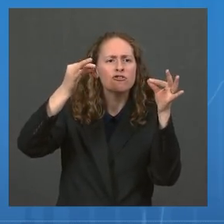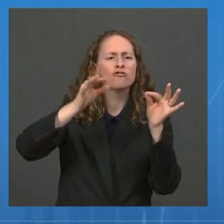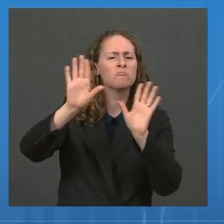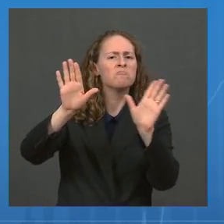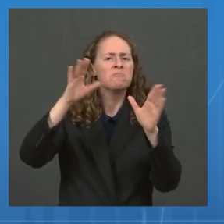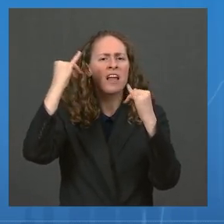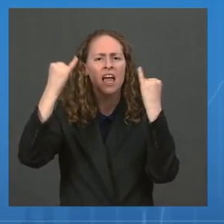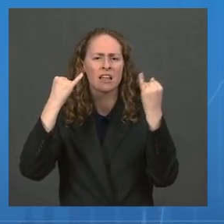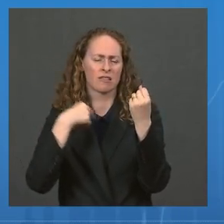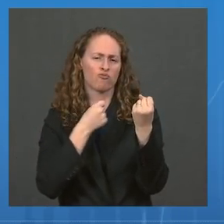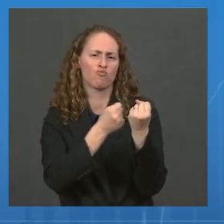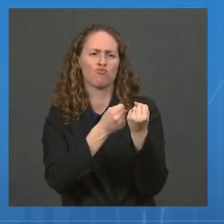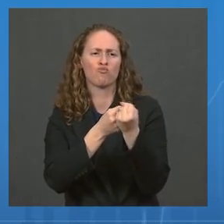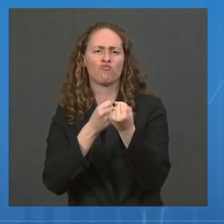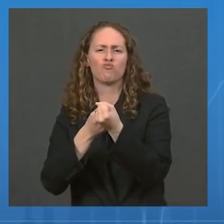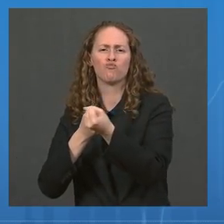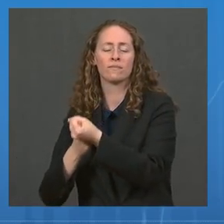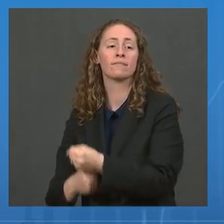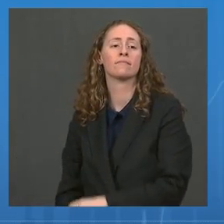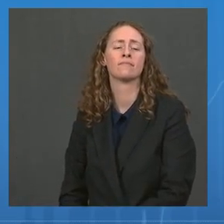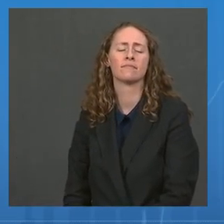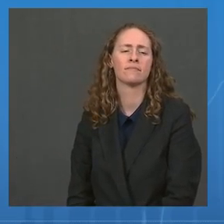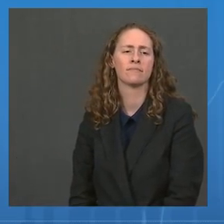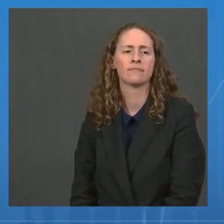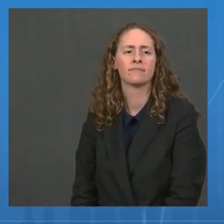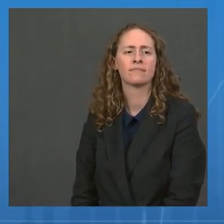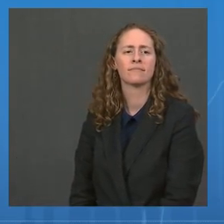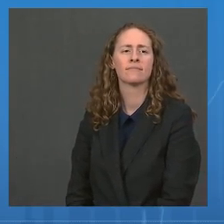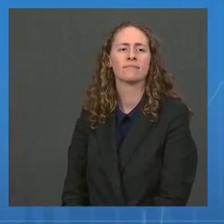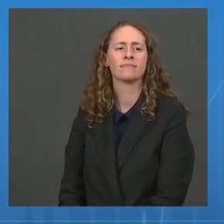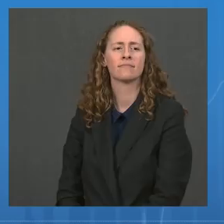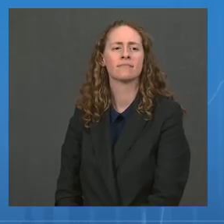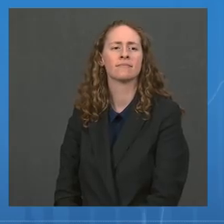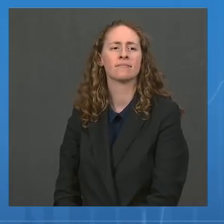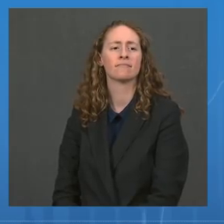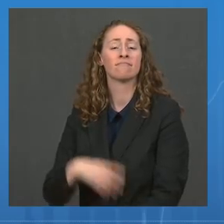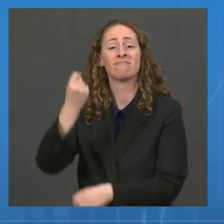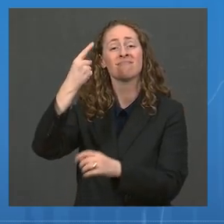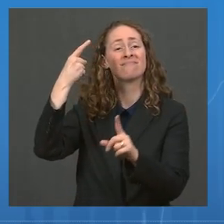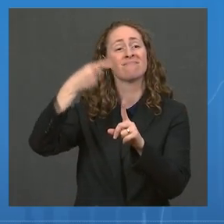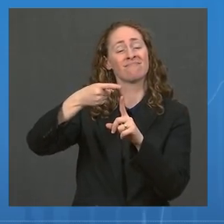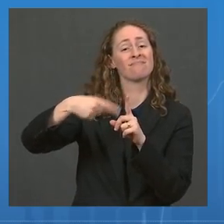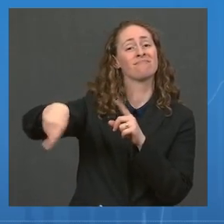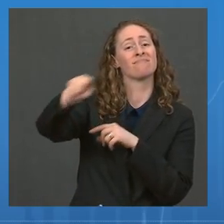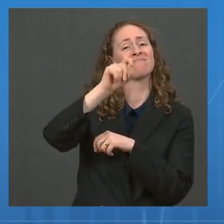believe that all systems have to have key standards, including affordability,